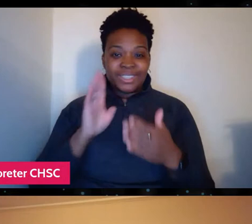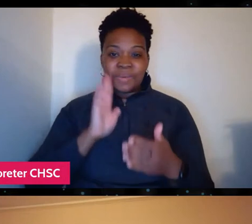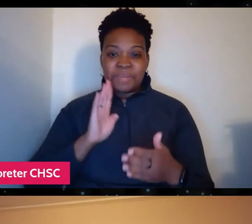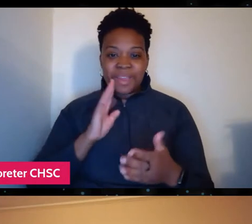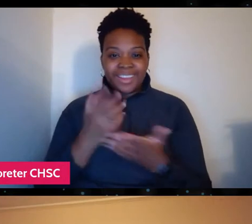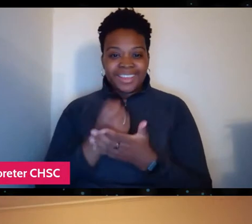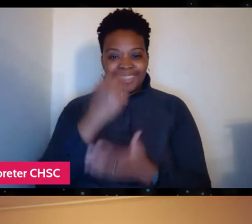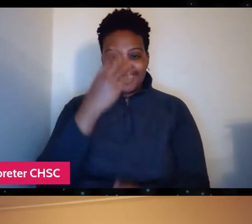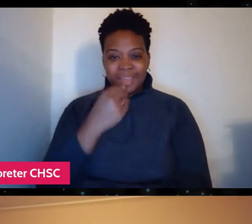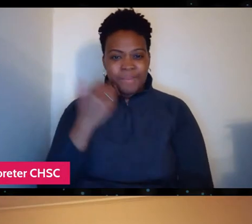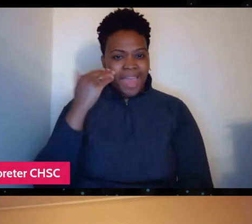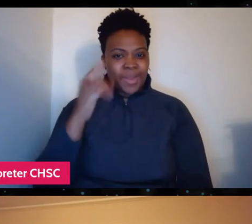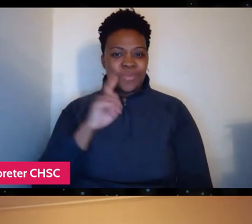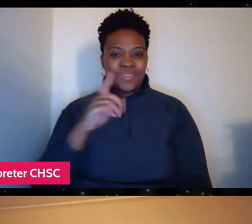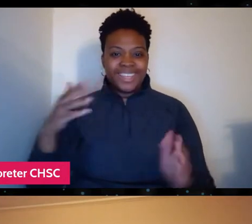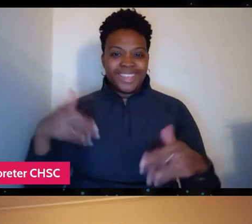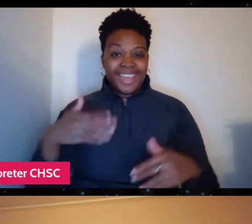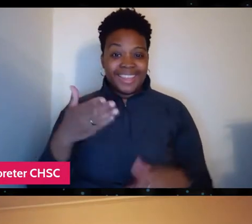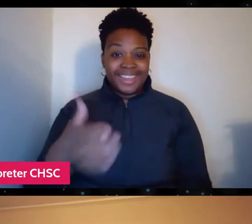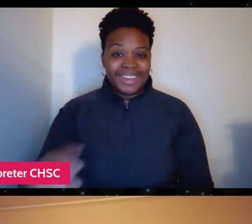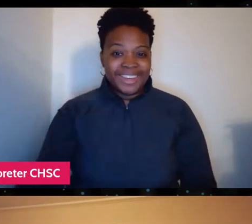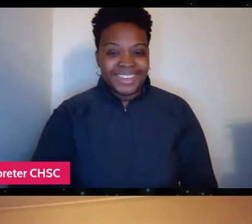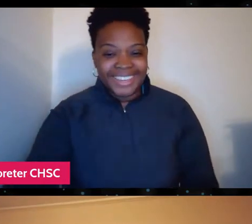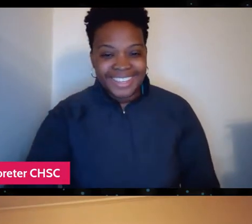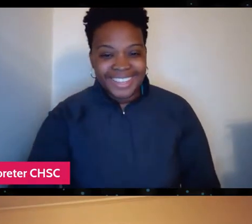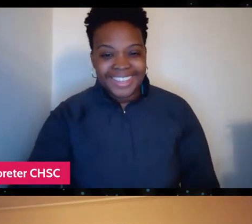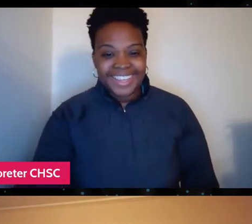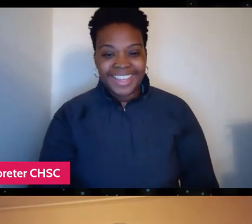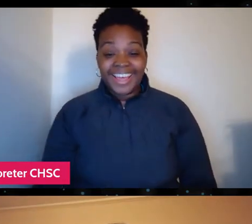I know it's really late there. Beer comes first, sleep comes next.